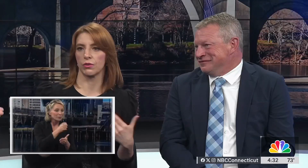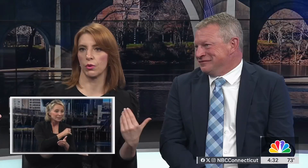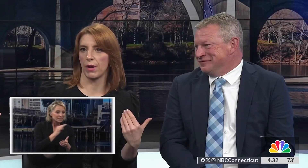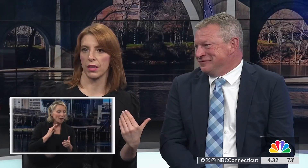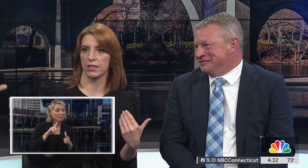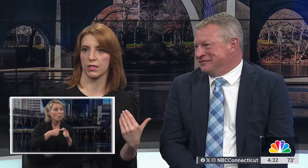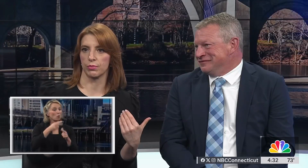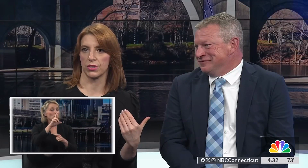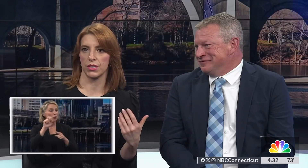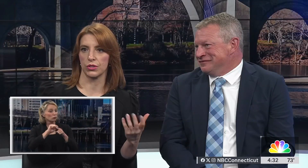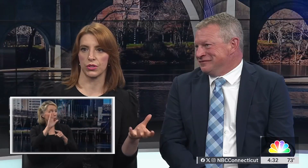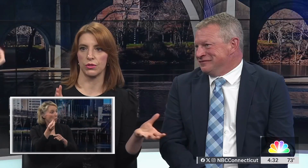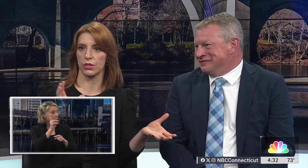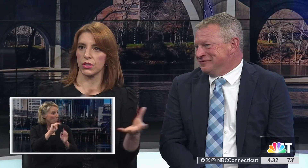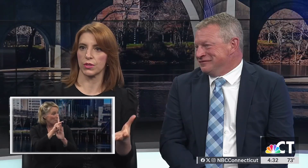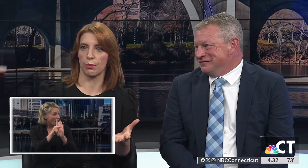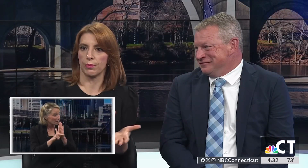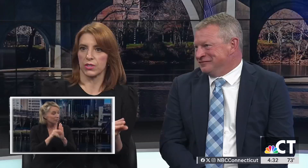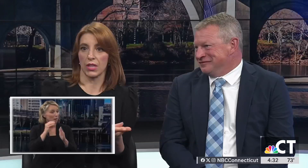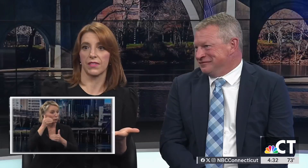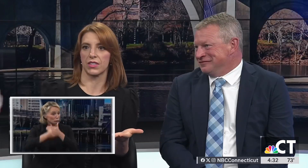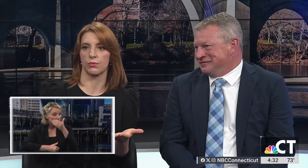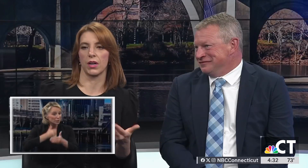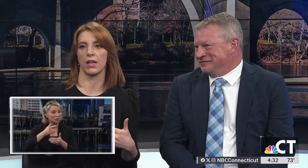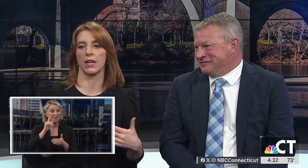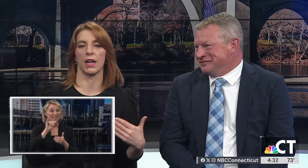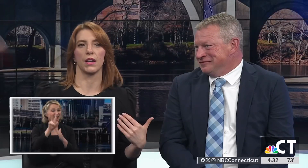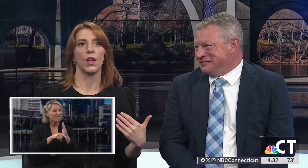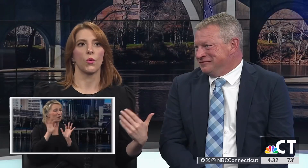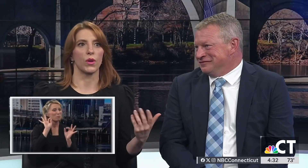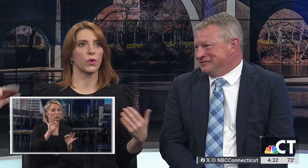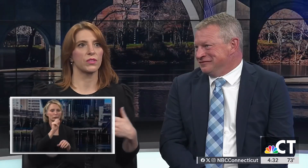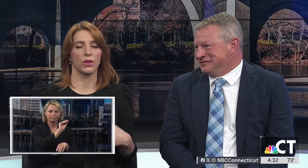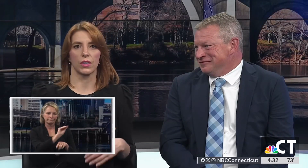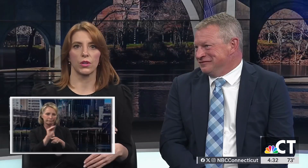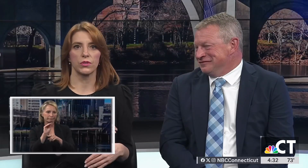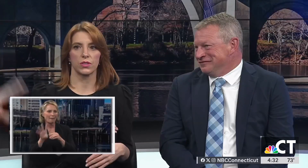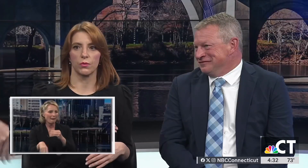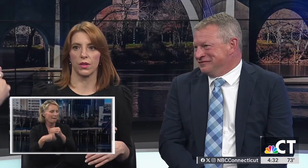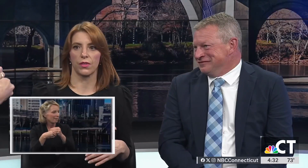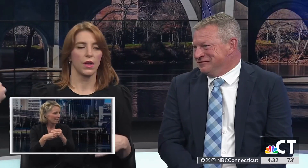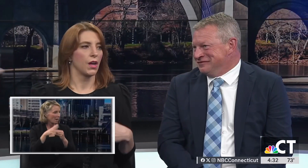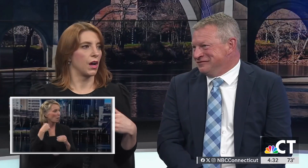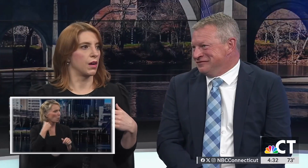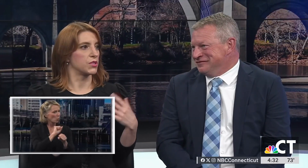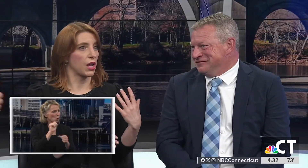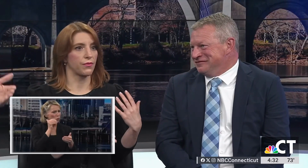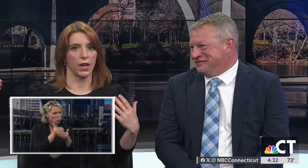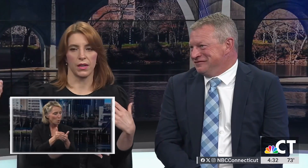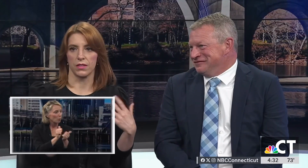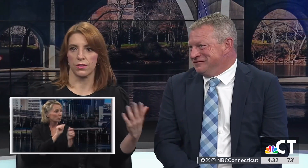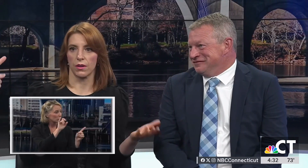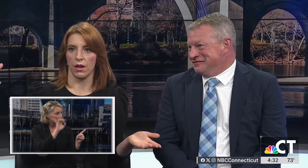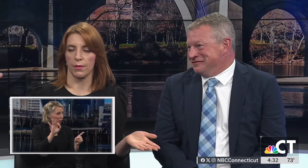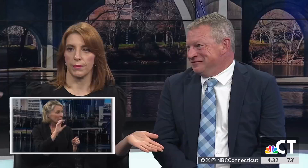your new employee orientation. Or if you're bringing on new staff, or if you're retraining